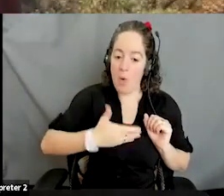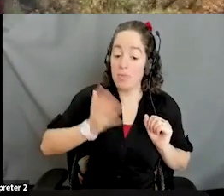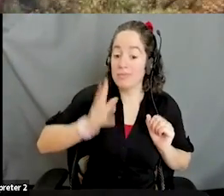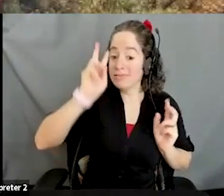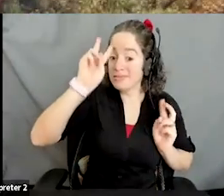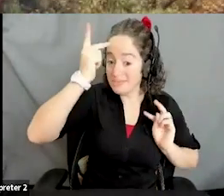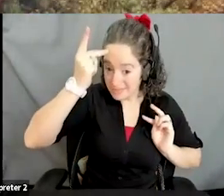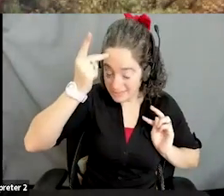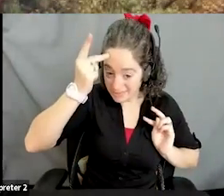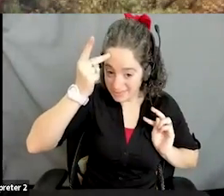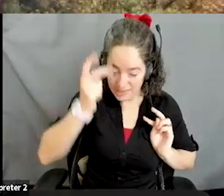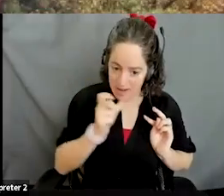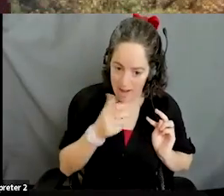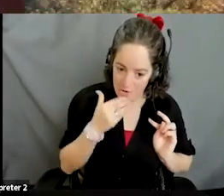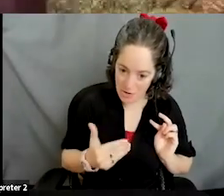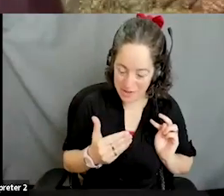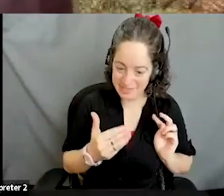one of the things that was bantered about a lot early.